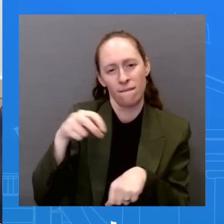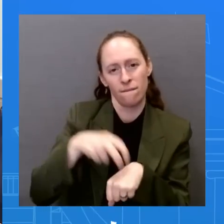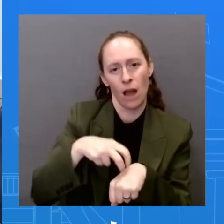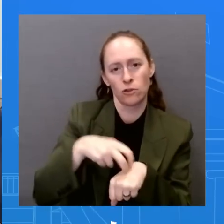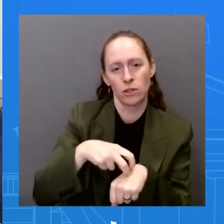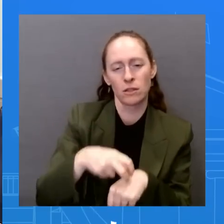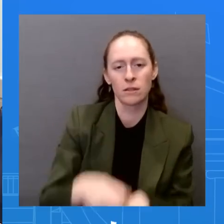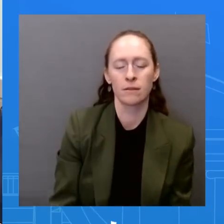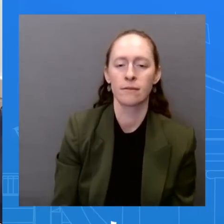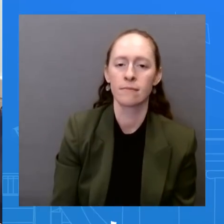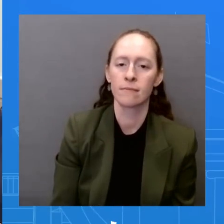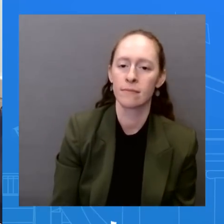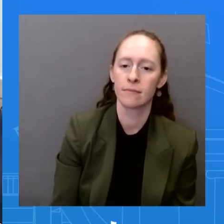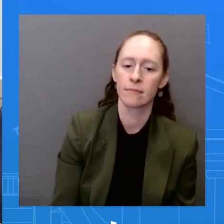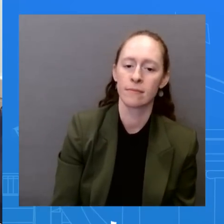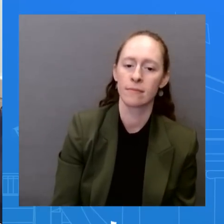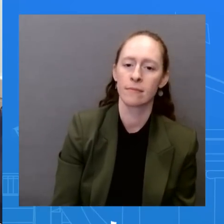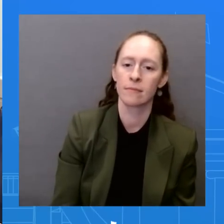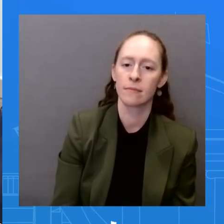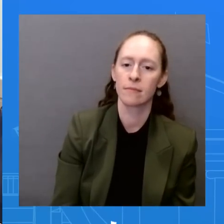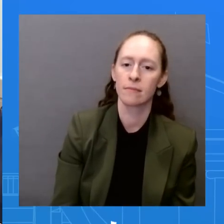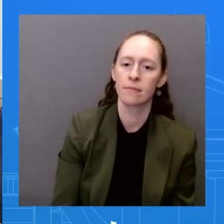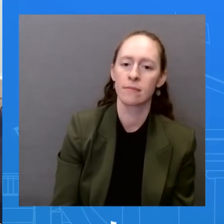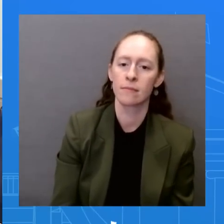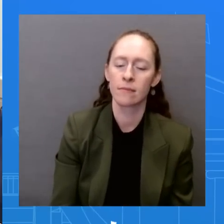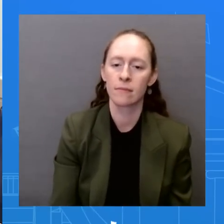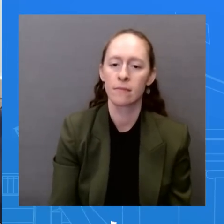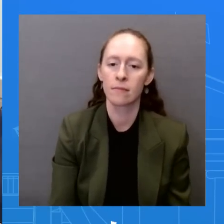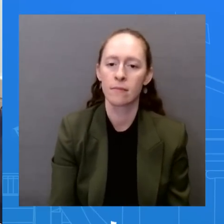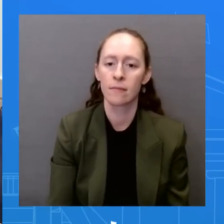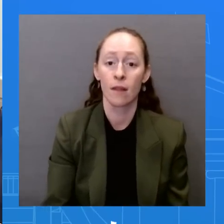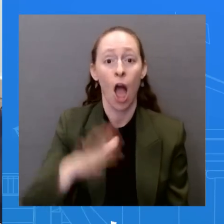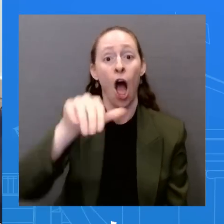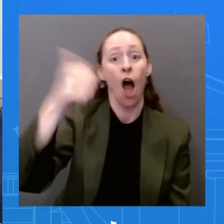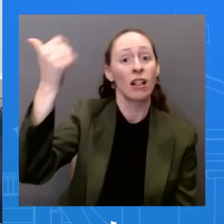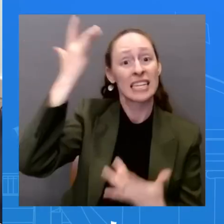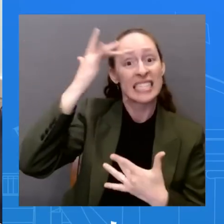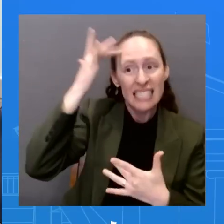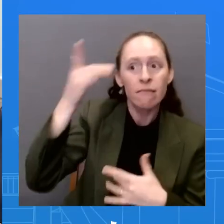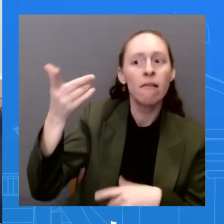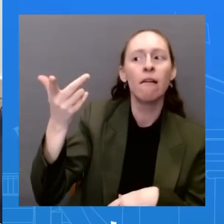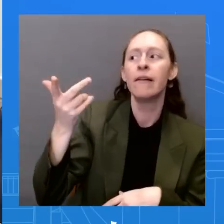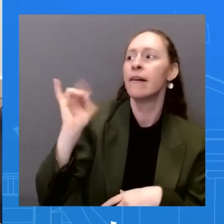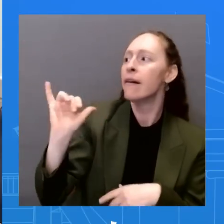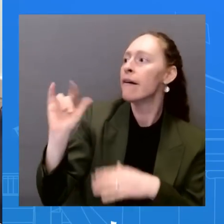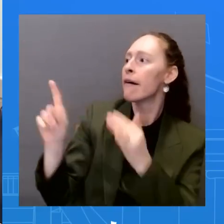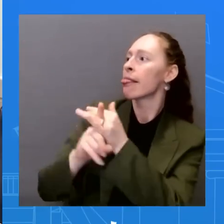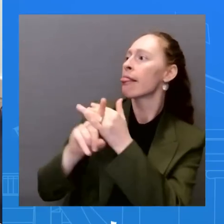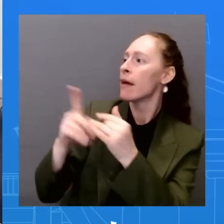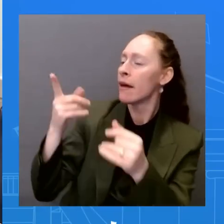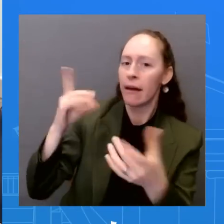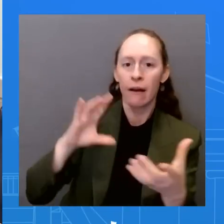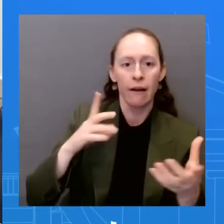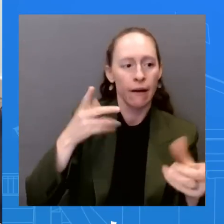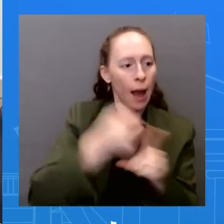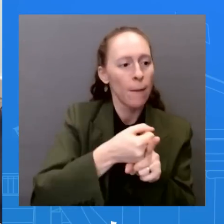this is not by a handshake. This is not by going into a restroom. Can you help clarify -- Dr. Daskalakis: Sure. >> The Press: -- some of the confusion that exists, the misperceptions?